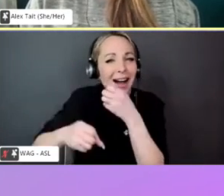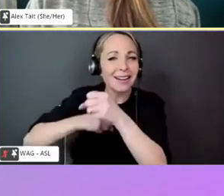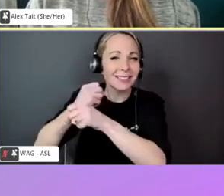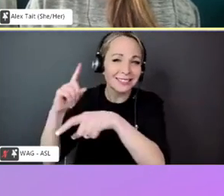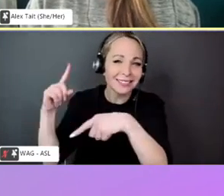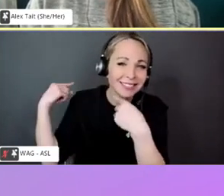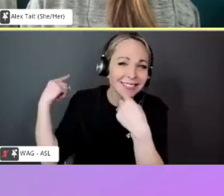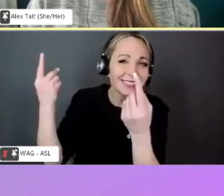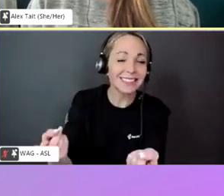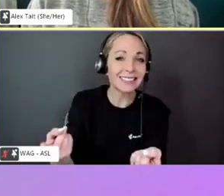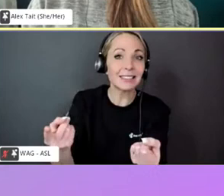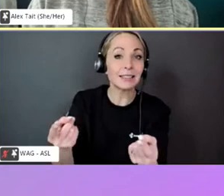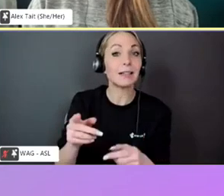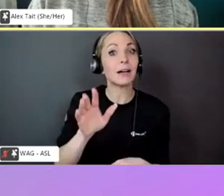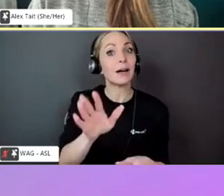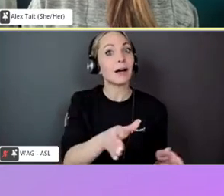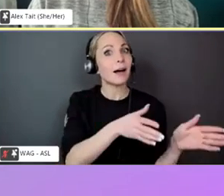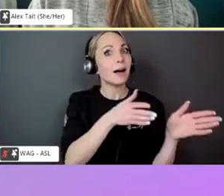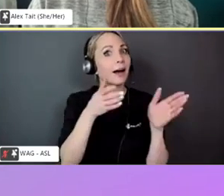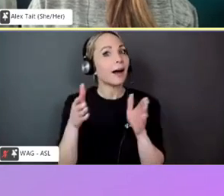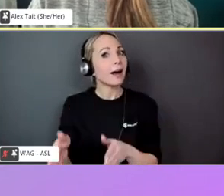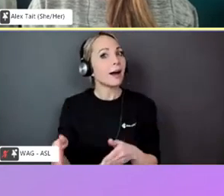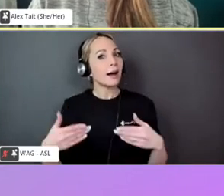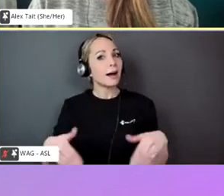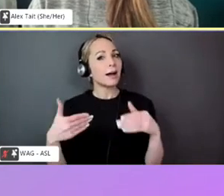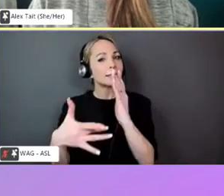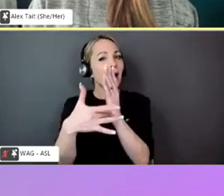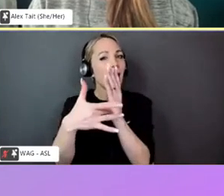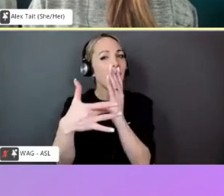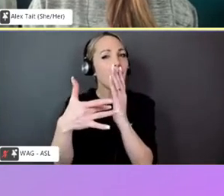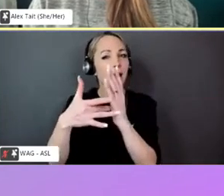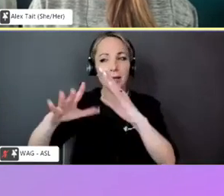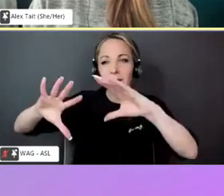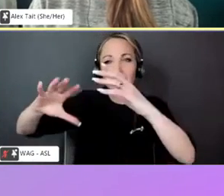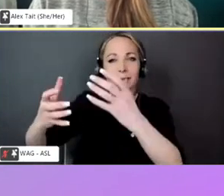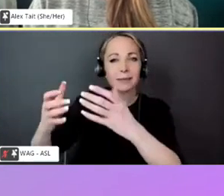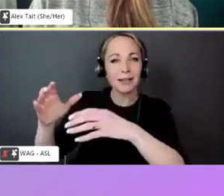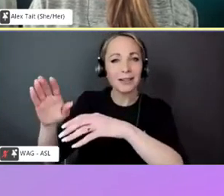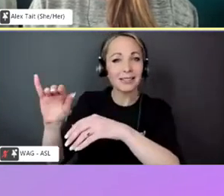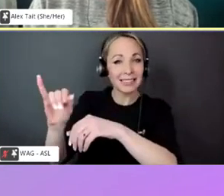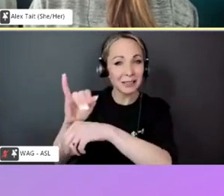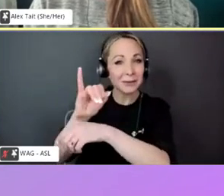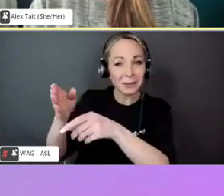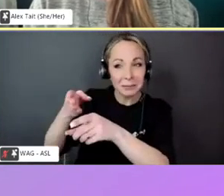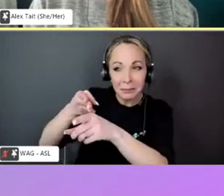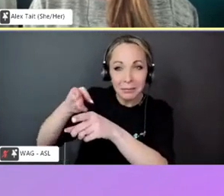now 67 years old himself. Now big factor in all this, is